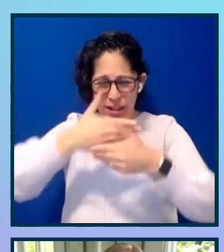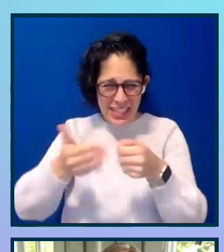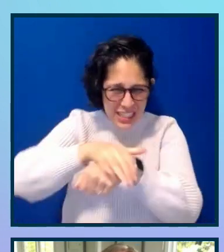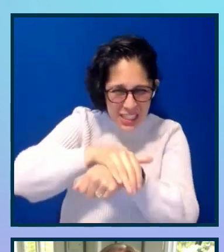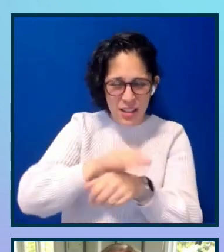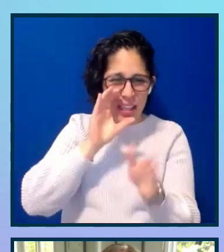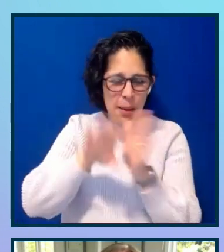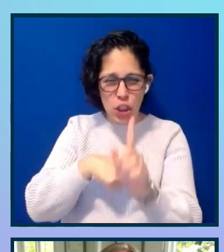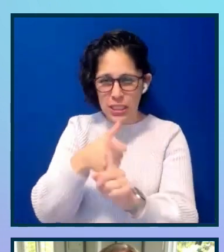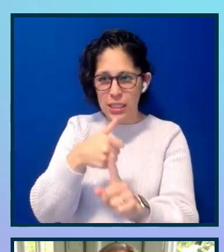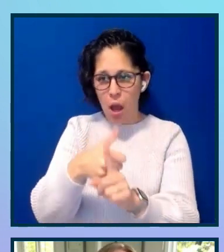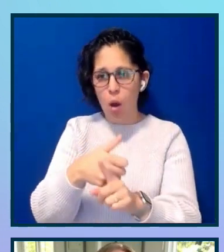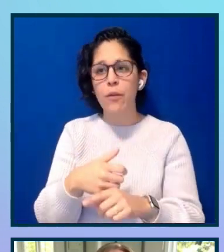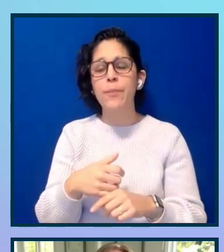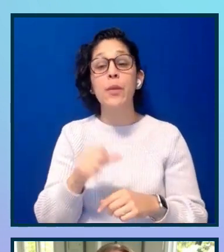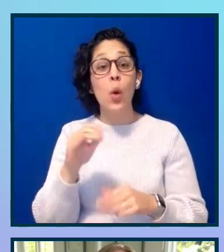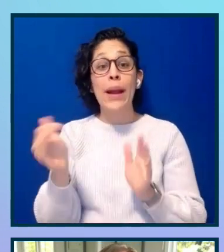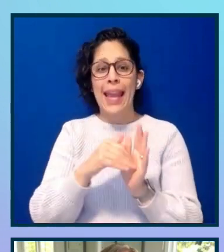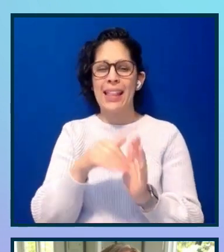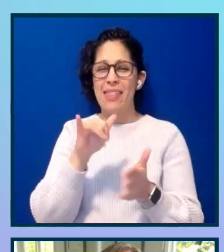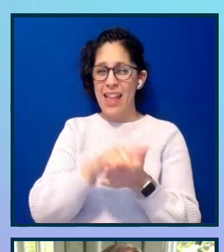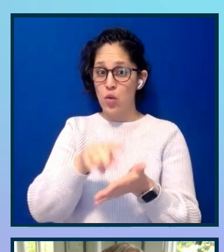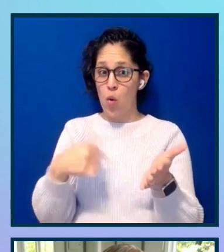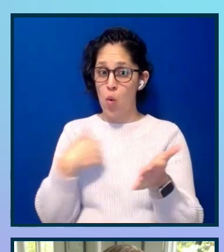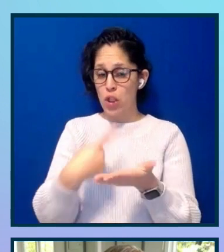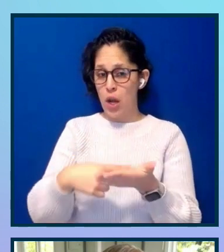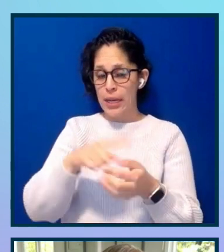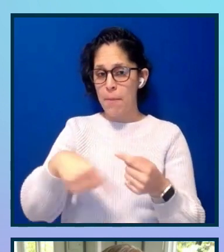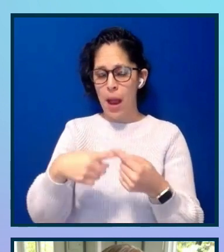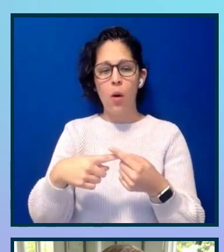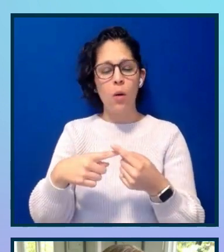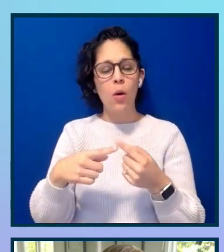And so, again, this is what we're talking about when we're talking about agility.